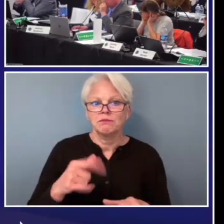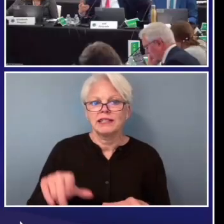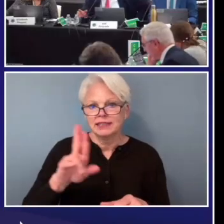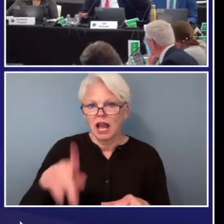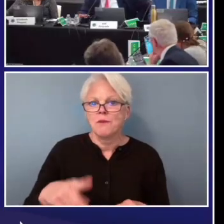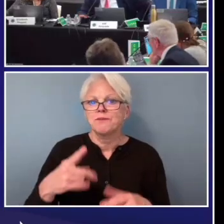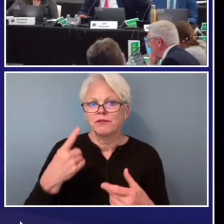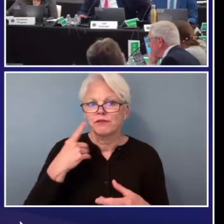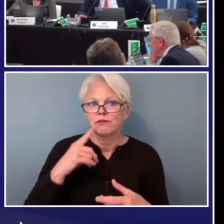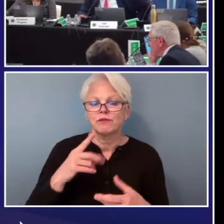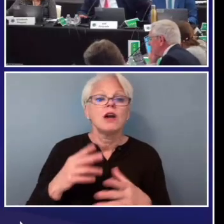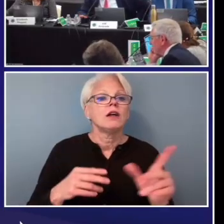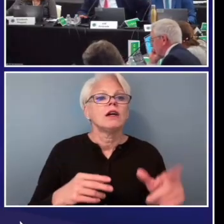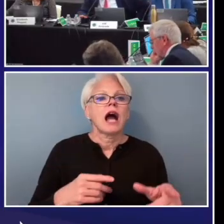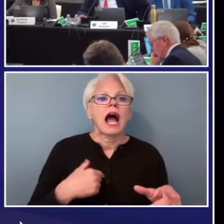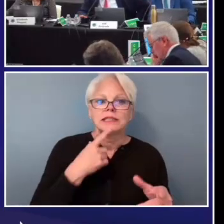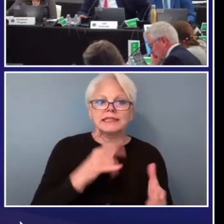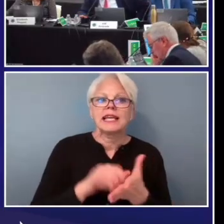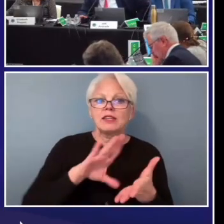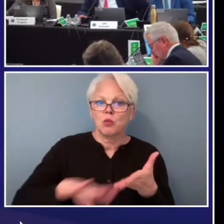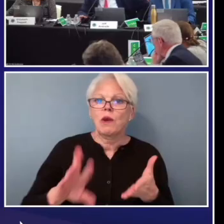I would say the waiver language is permissive, it's not required.